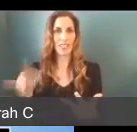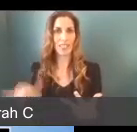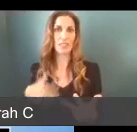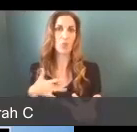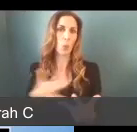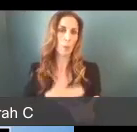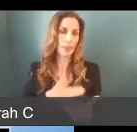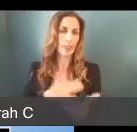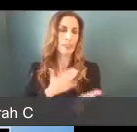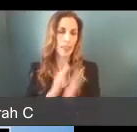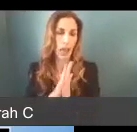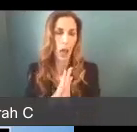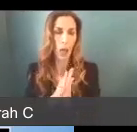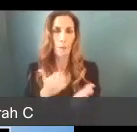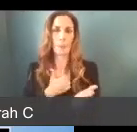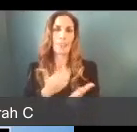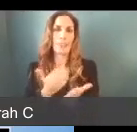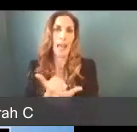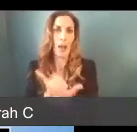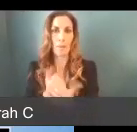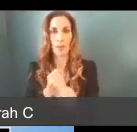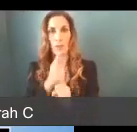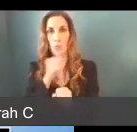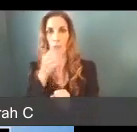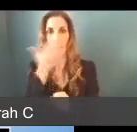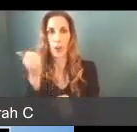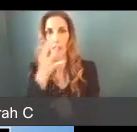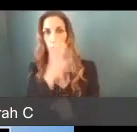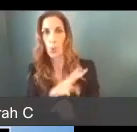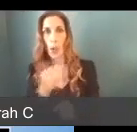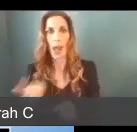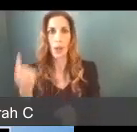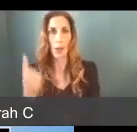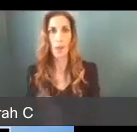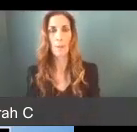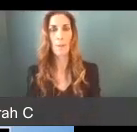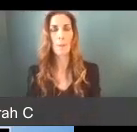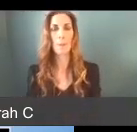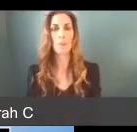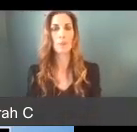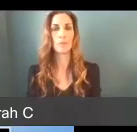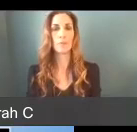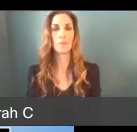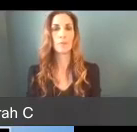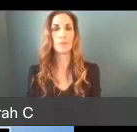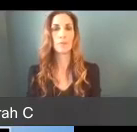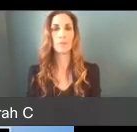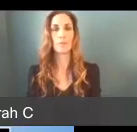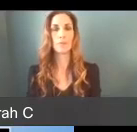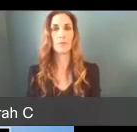make sure that we're not leaving anybody behind. To check your progress and our progress, you